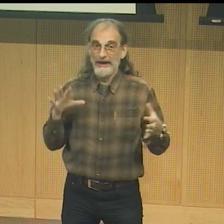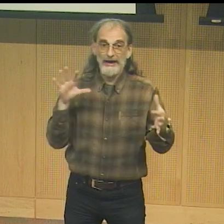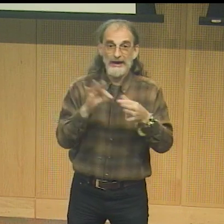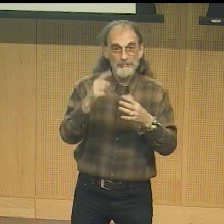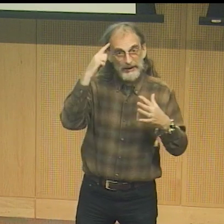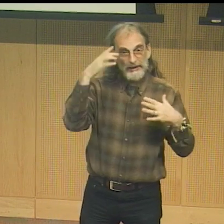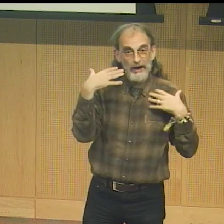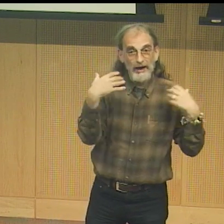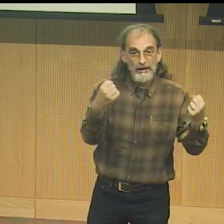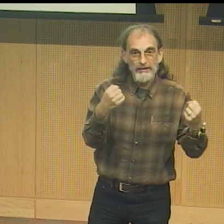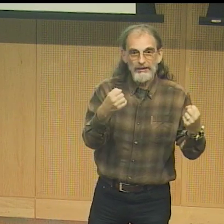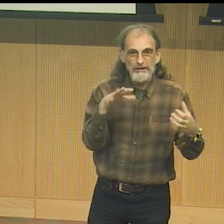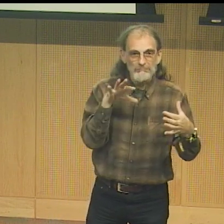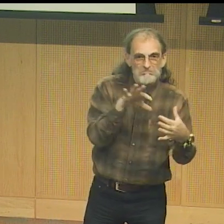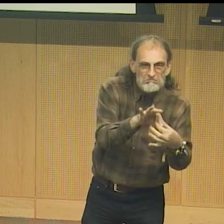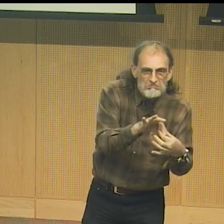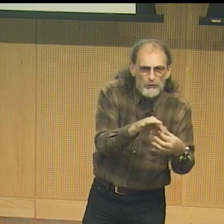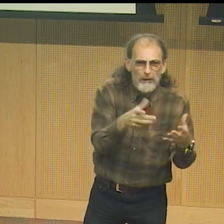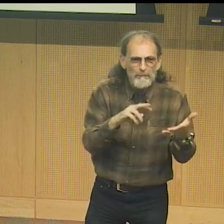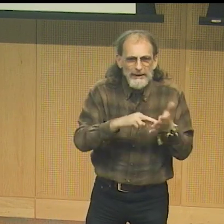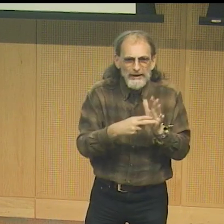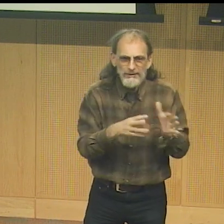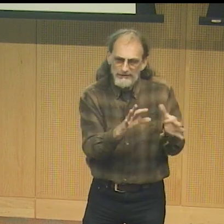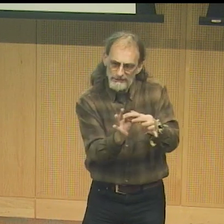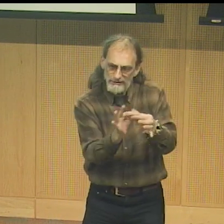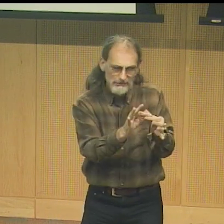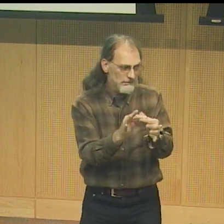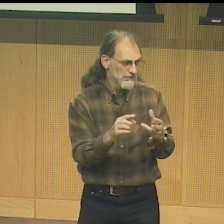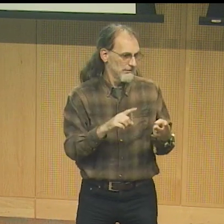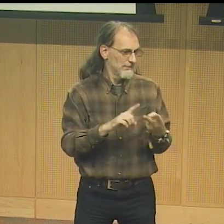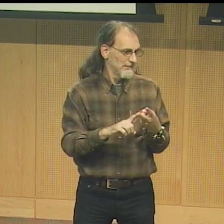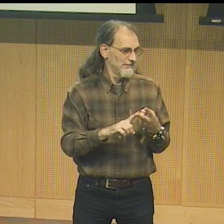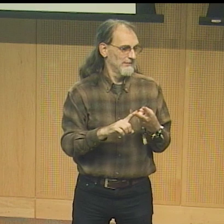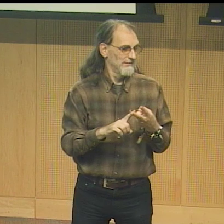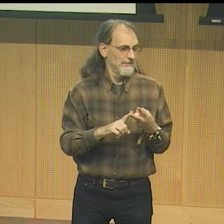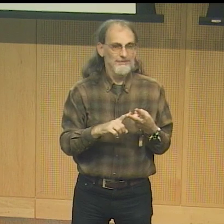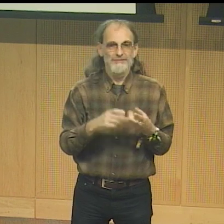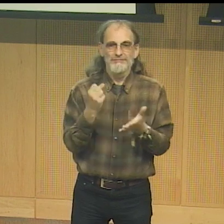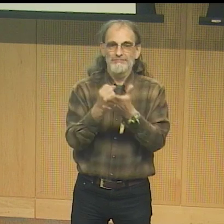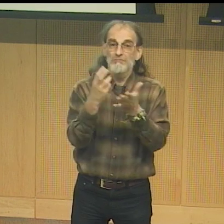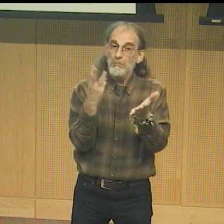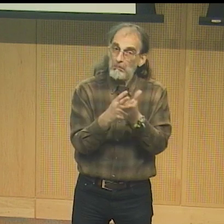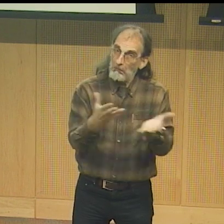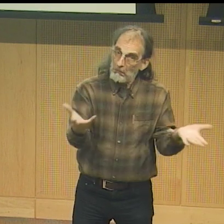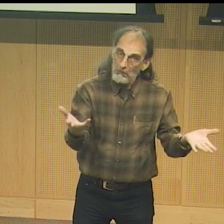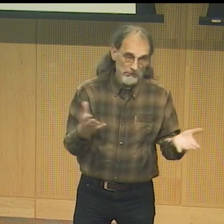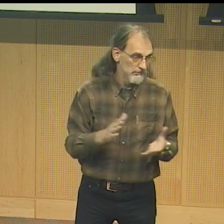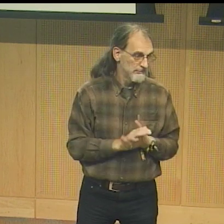You want to link your mind, your body, and your spirit to a healthy self-image.